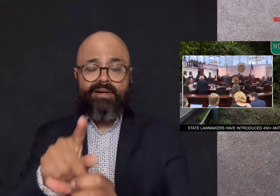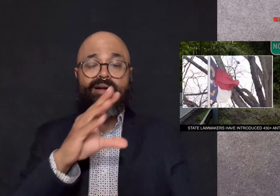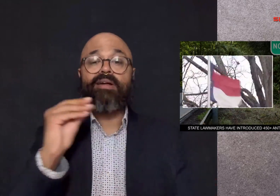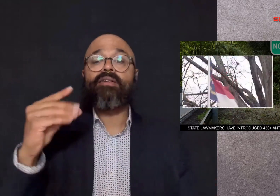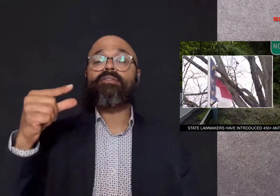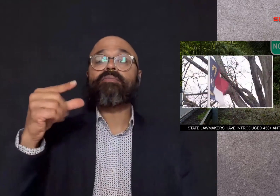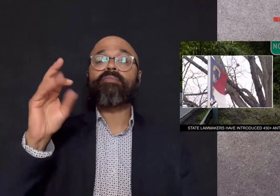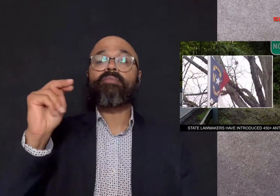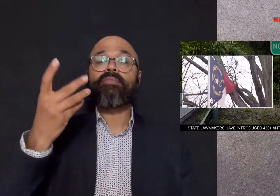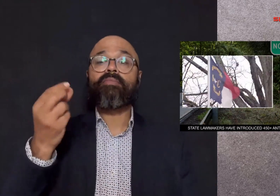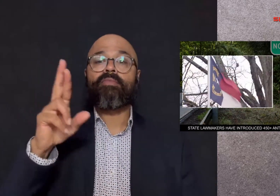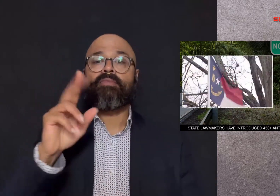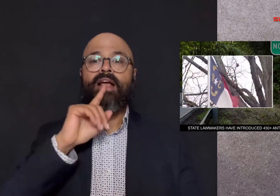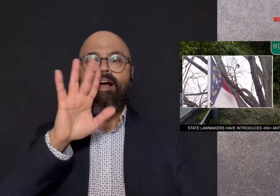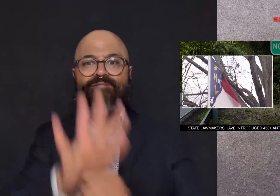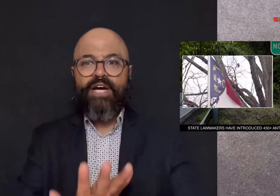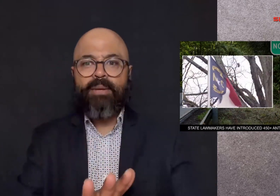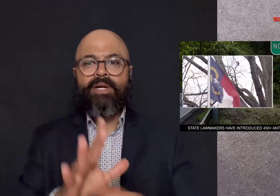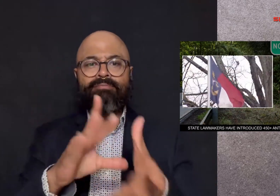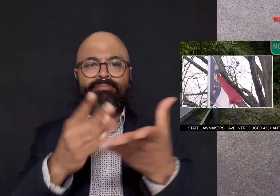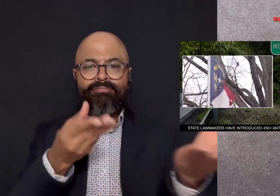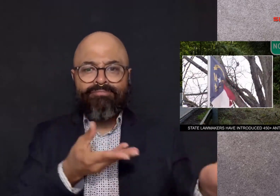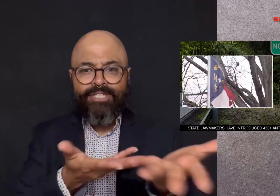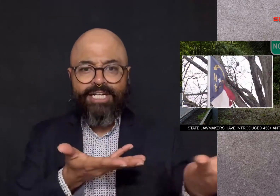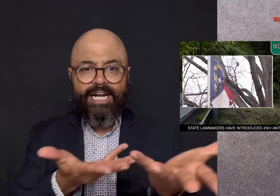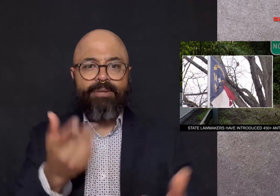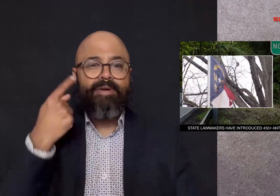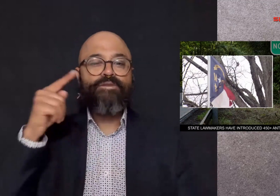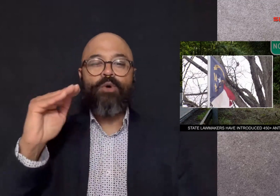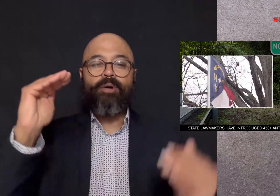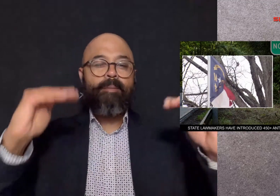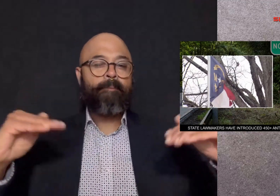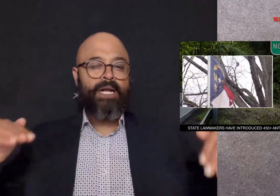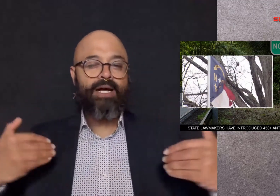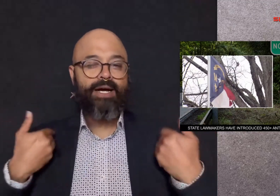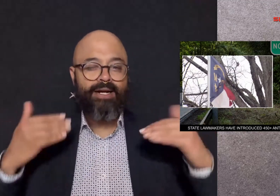sports participation and gender affirming treatment for minors